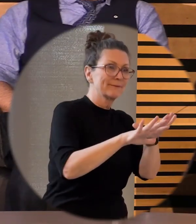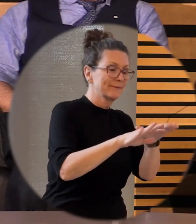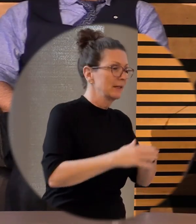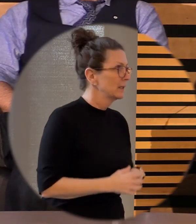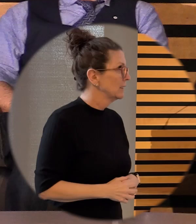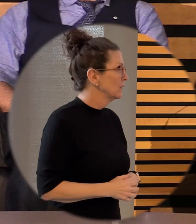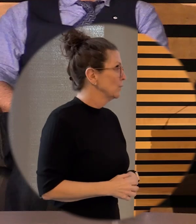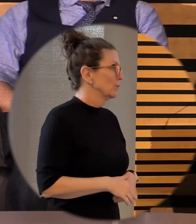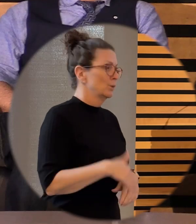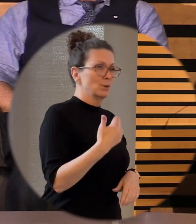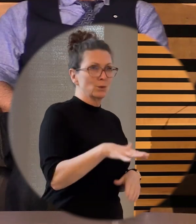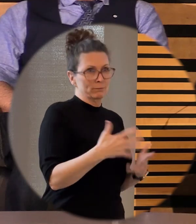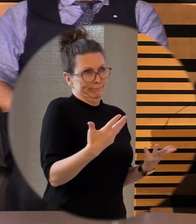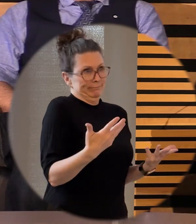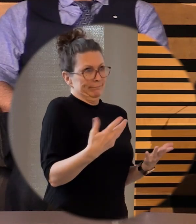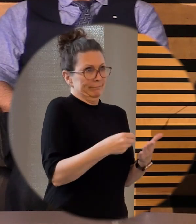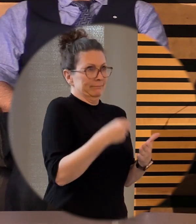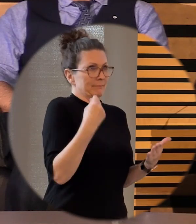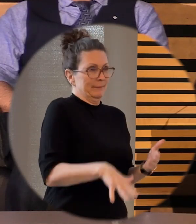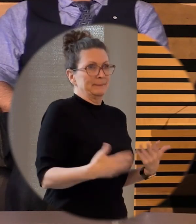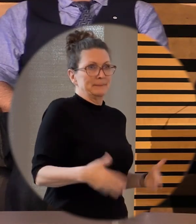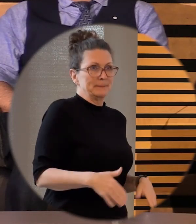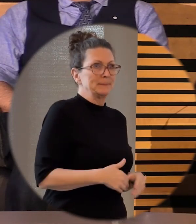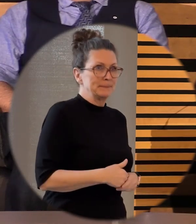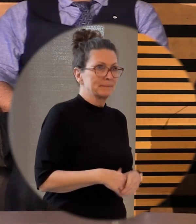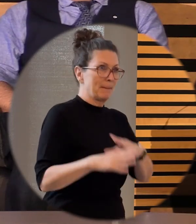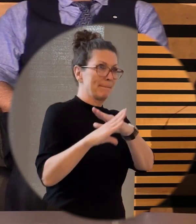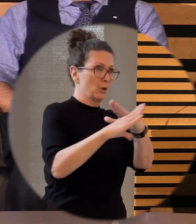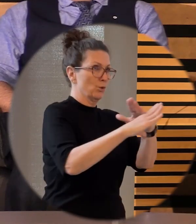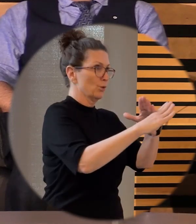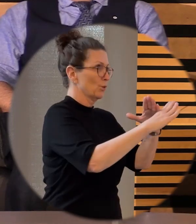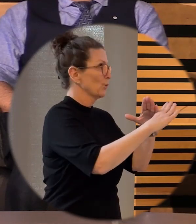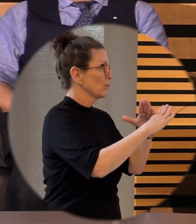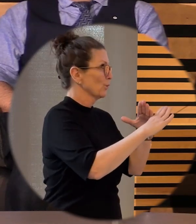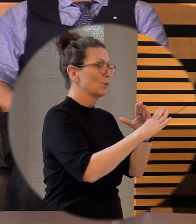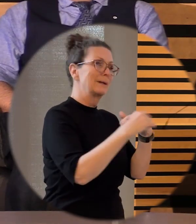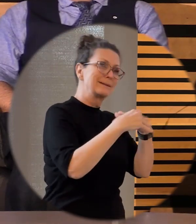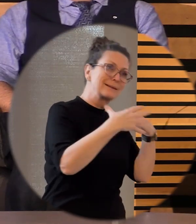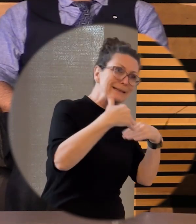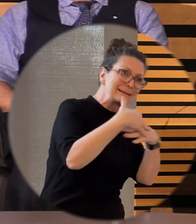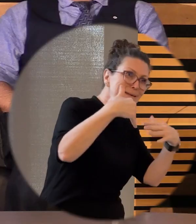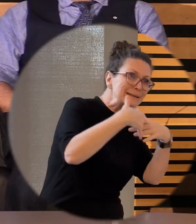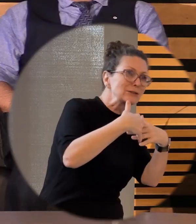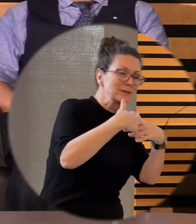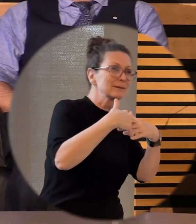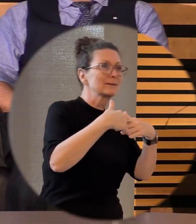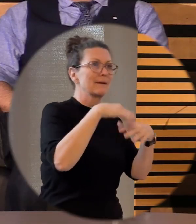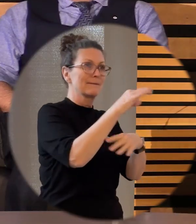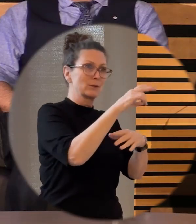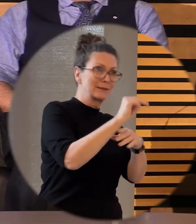which I think is is significantly low as well. The barriers that that Indigenous peoples within First